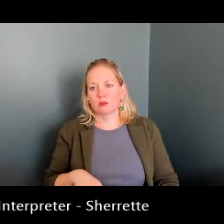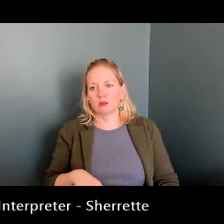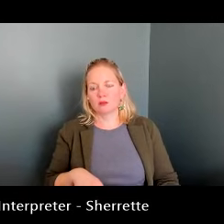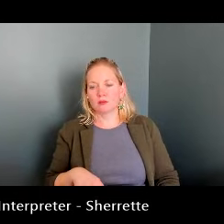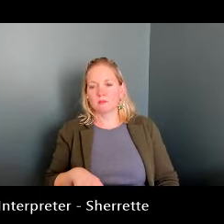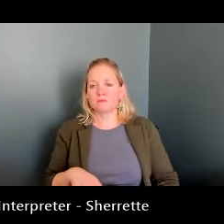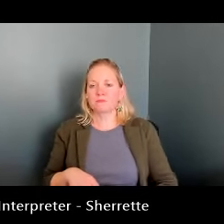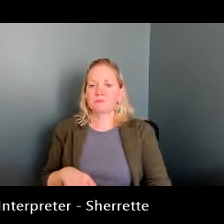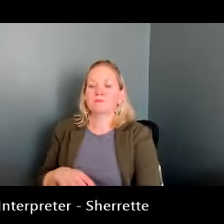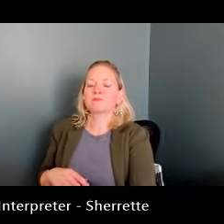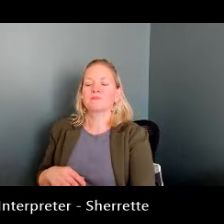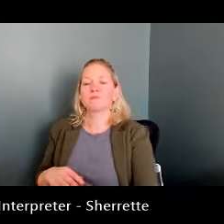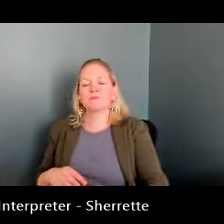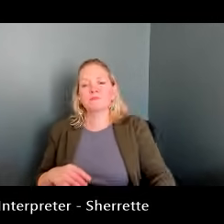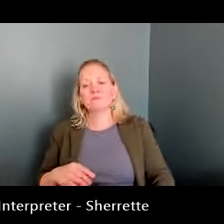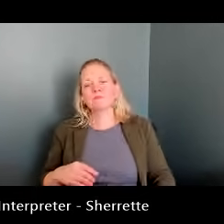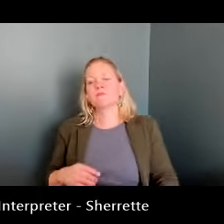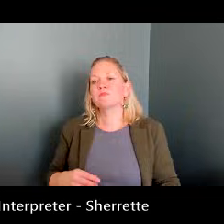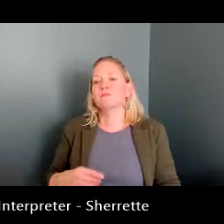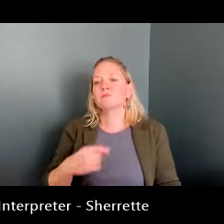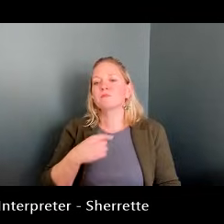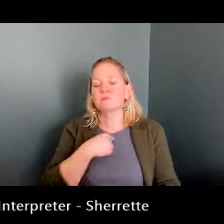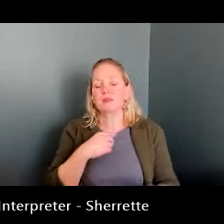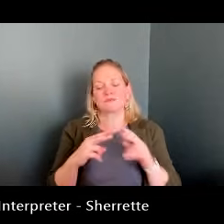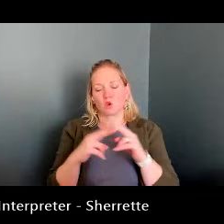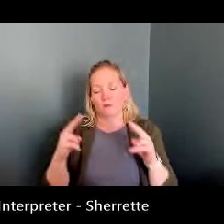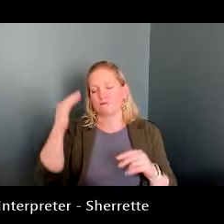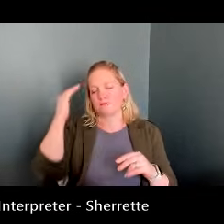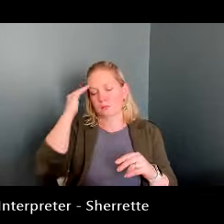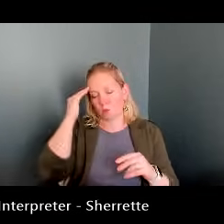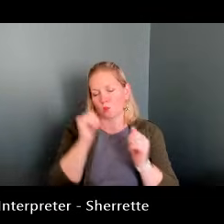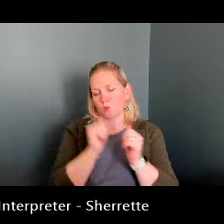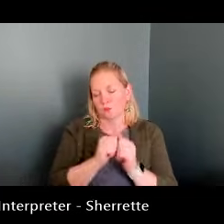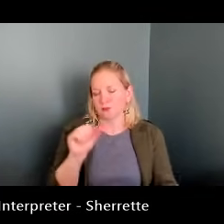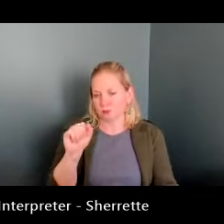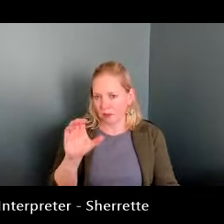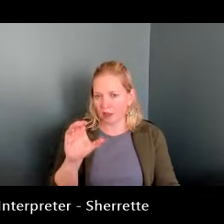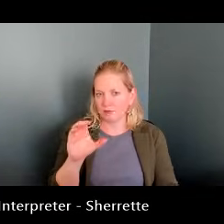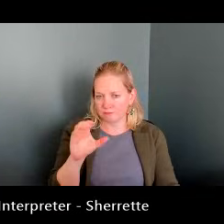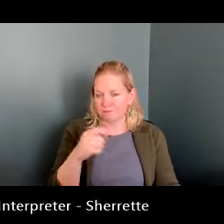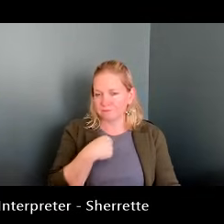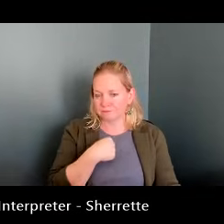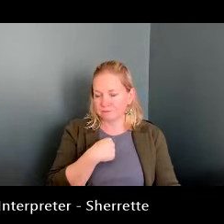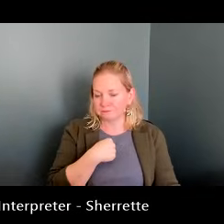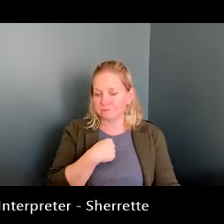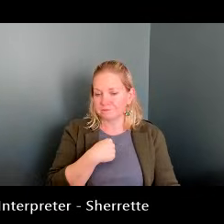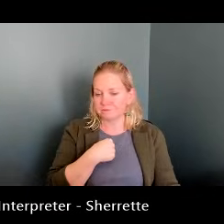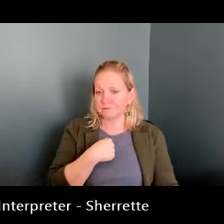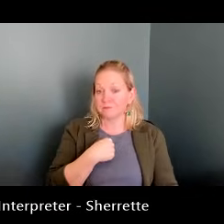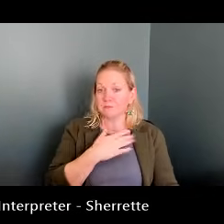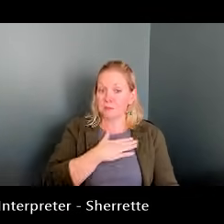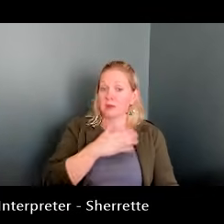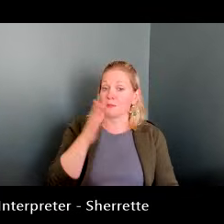I'm very familiar and hands on with sickle cell. Growing up, my mother always